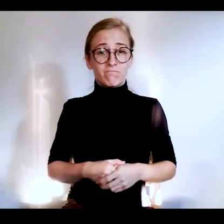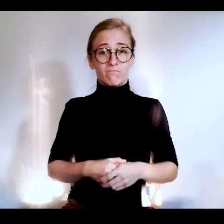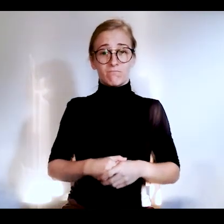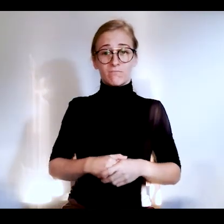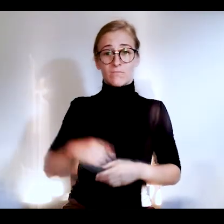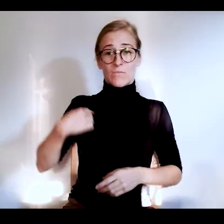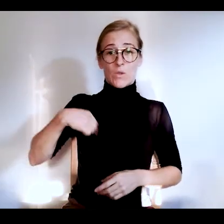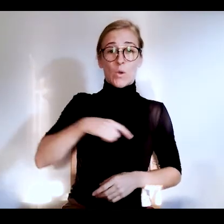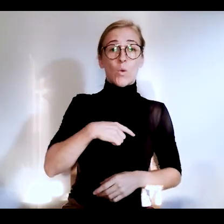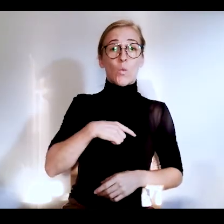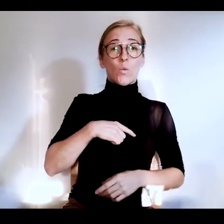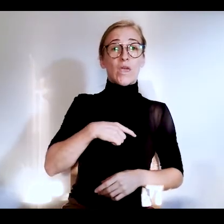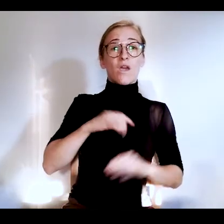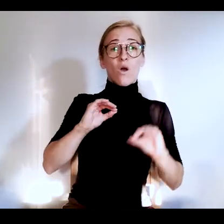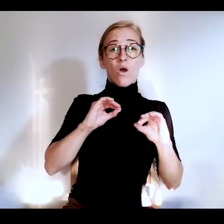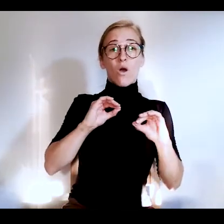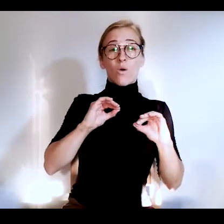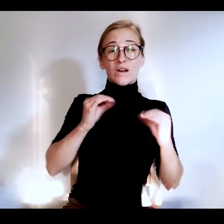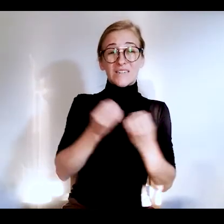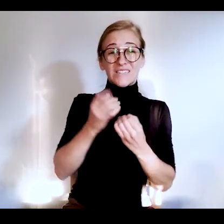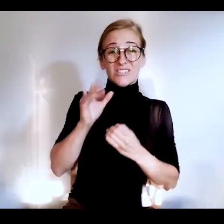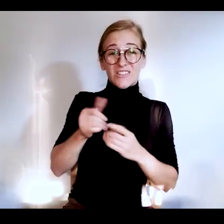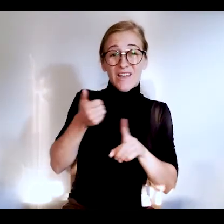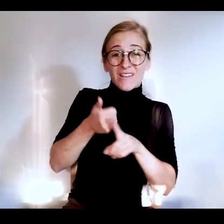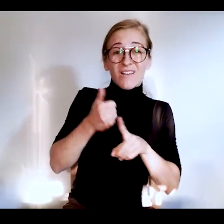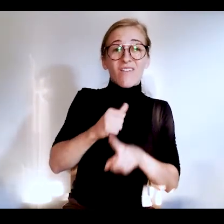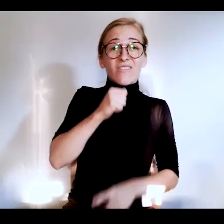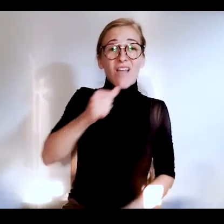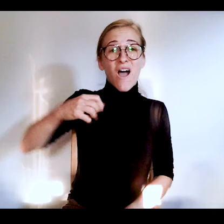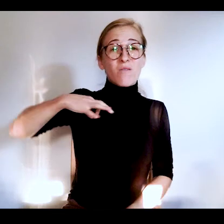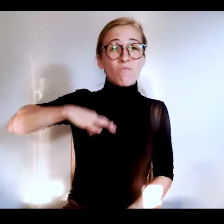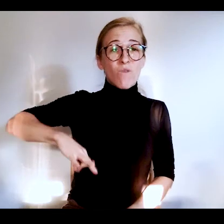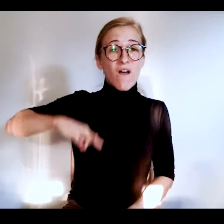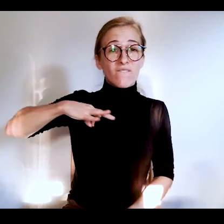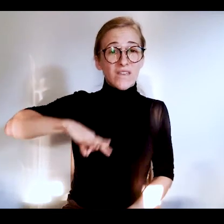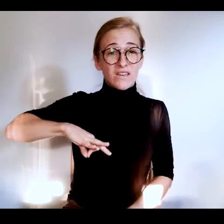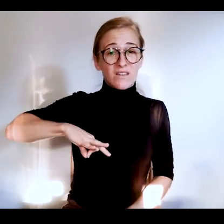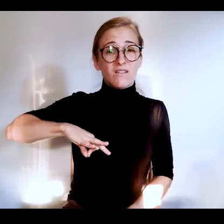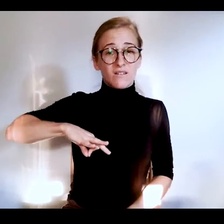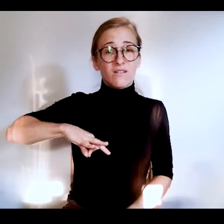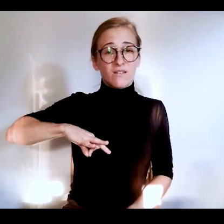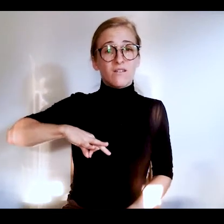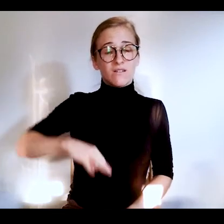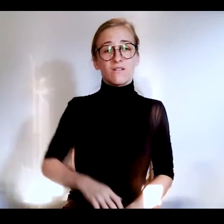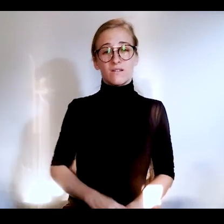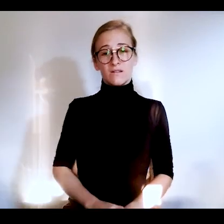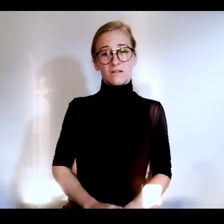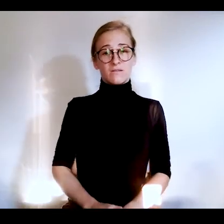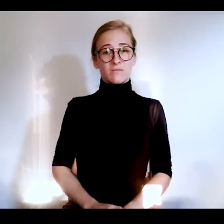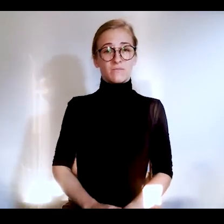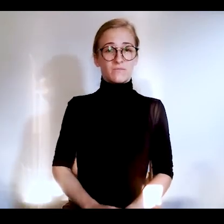We’re a federal non-profit organization